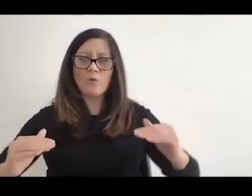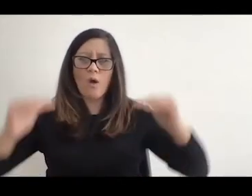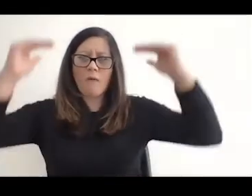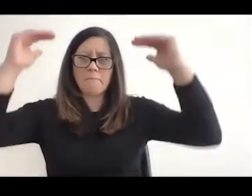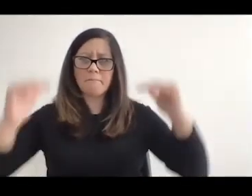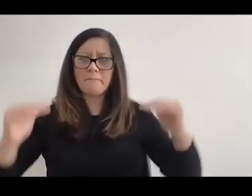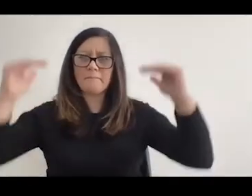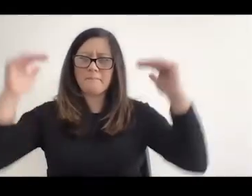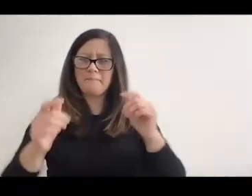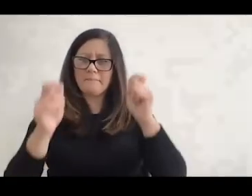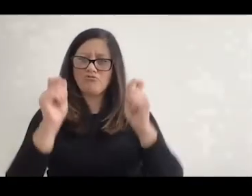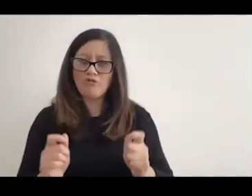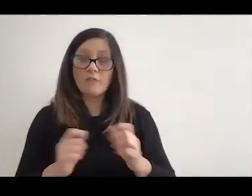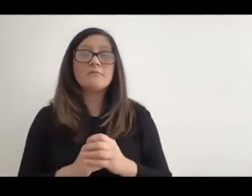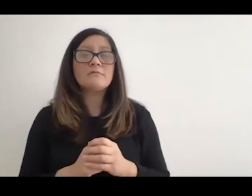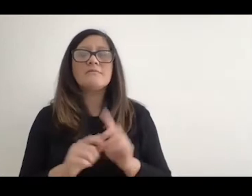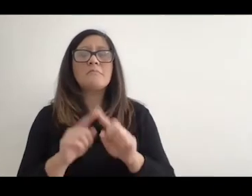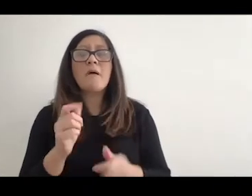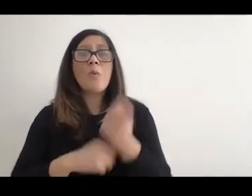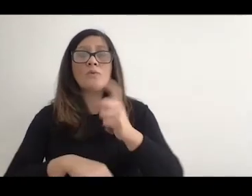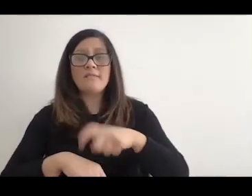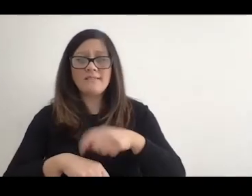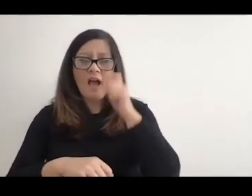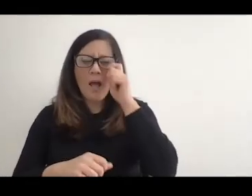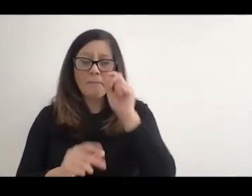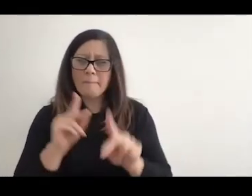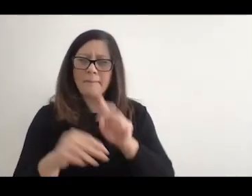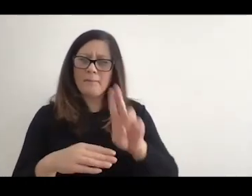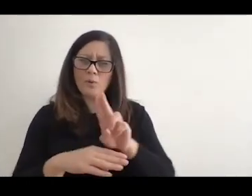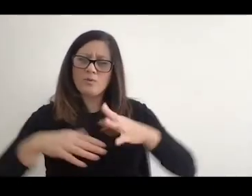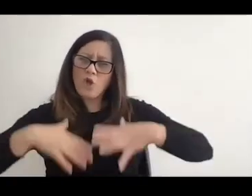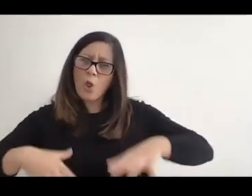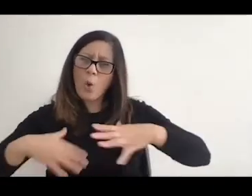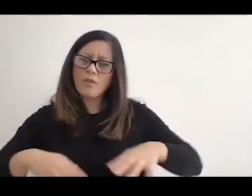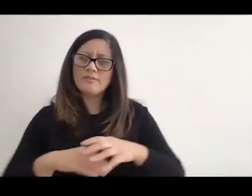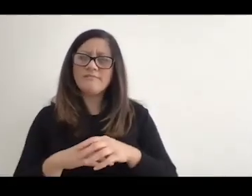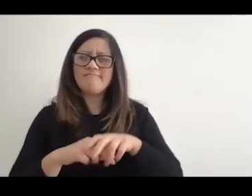People wear clothes and sit a lot, so why should the clothes not accommodate a seated body type?